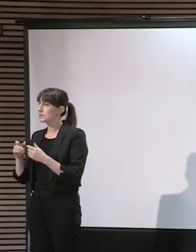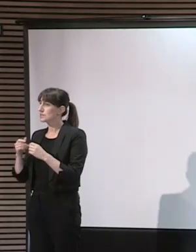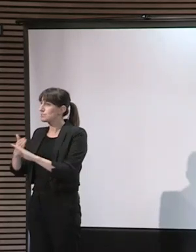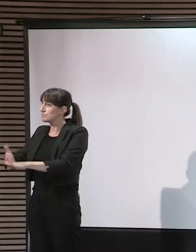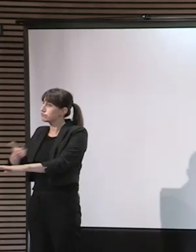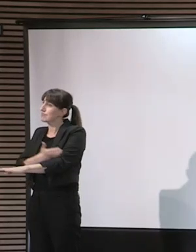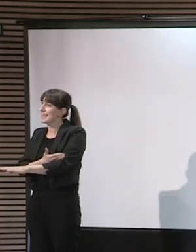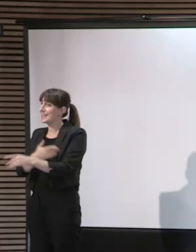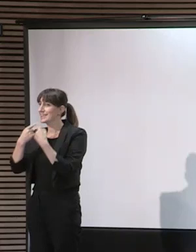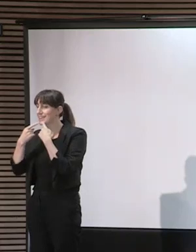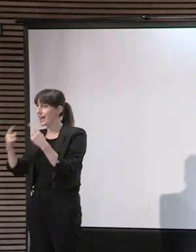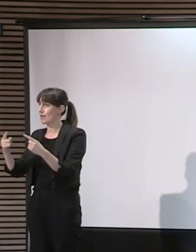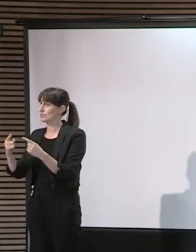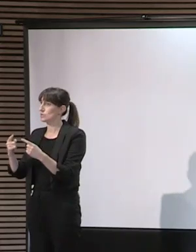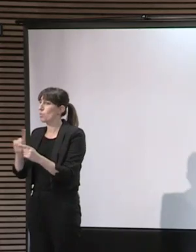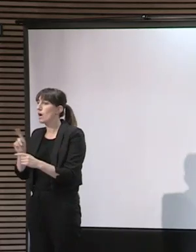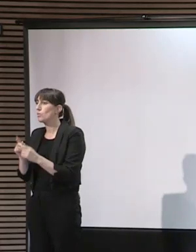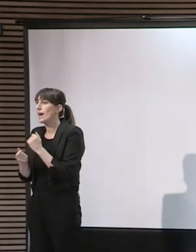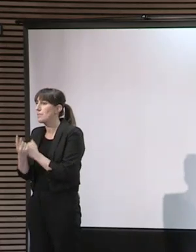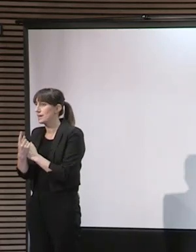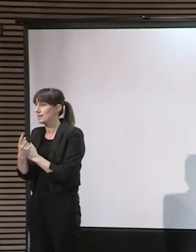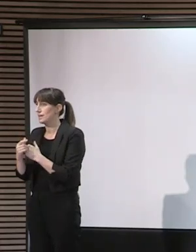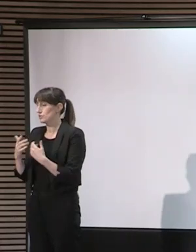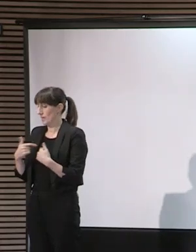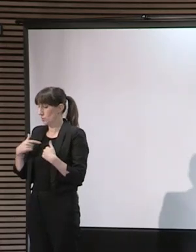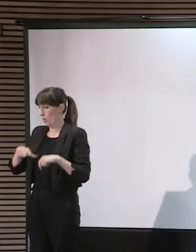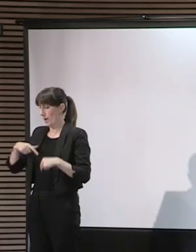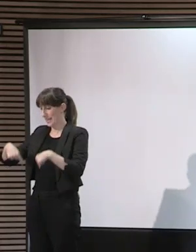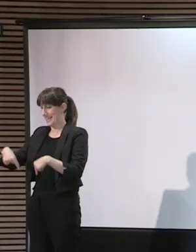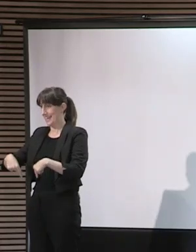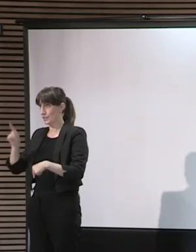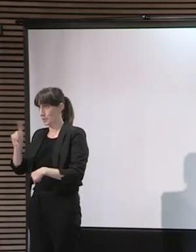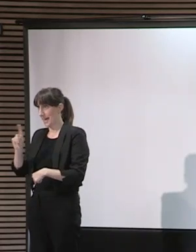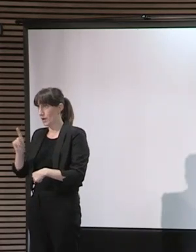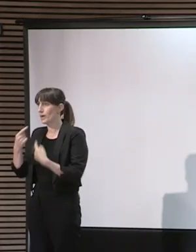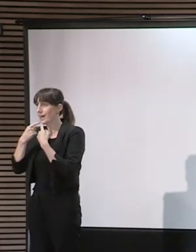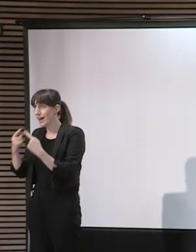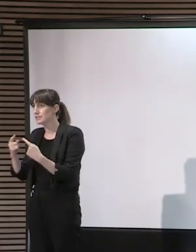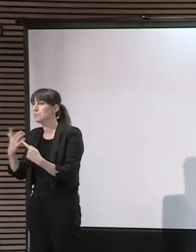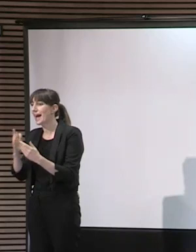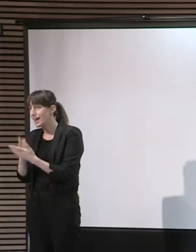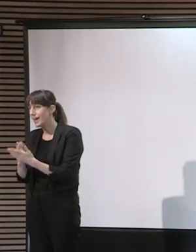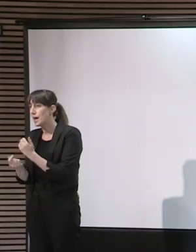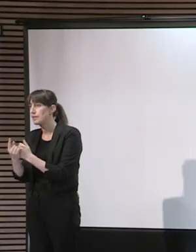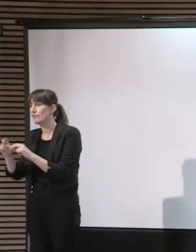clearly signpost the expectation of movement around alert levels. And we've done that so far. That's what we're